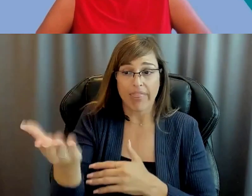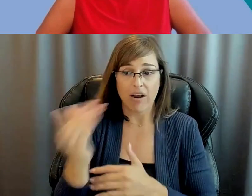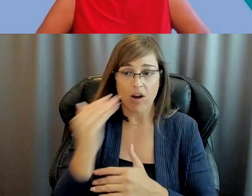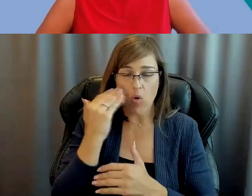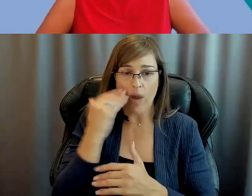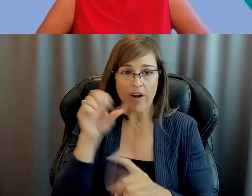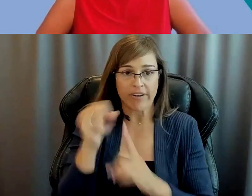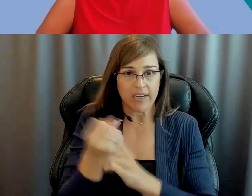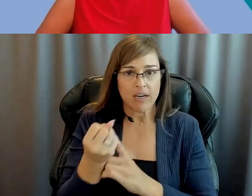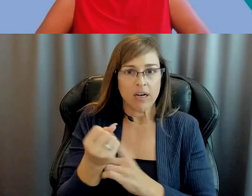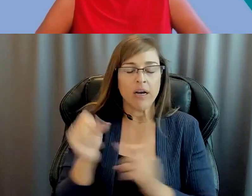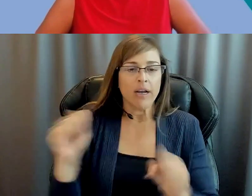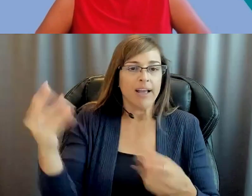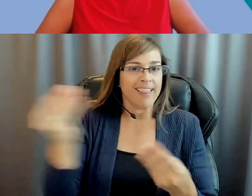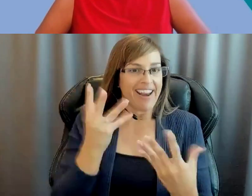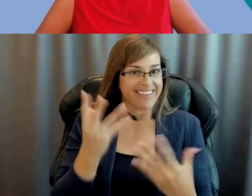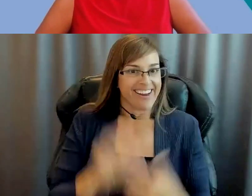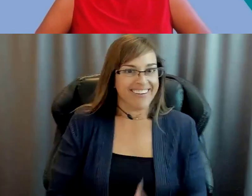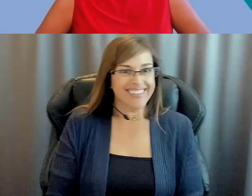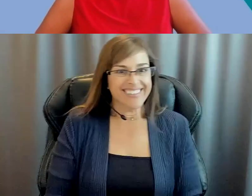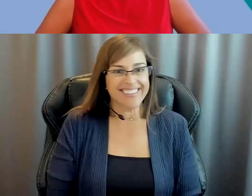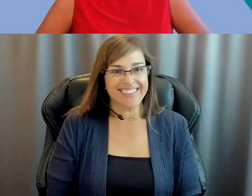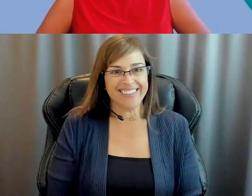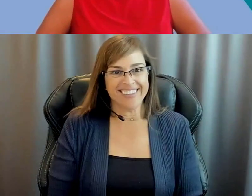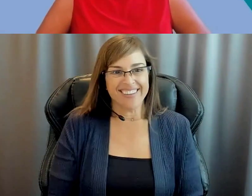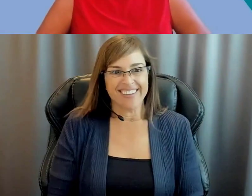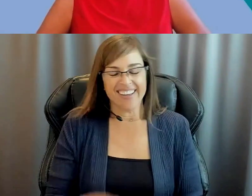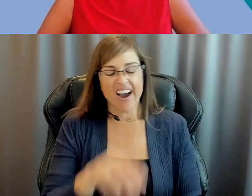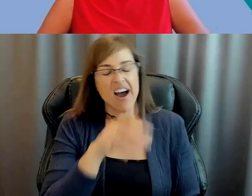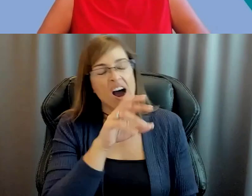feel free to let us know. Dr. Ranjini Ambalavanar: So retraction and correction